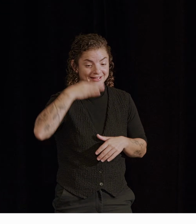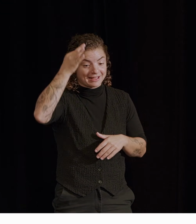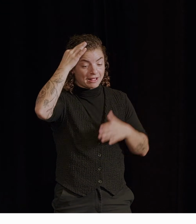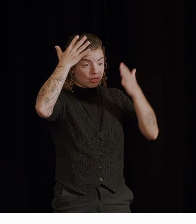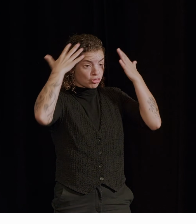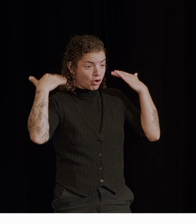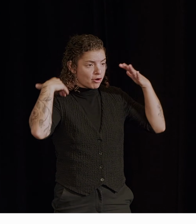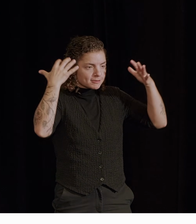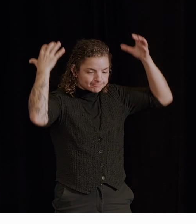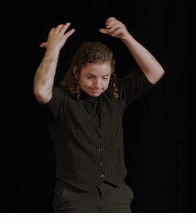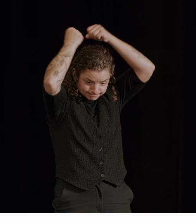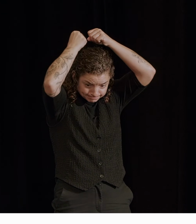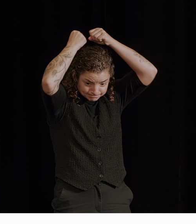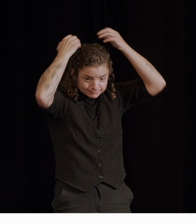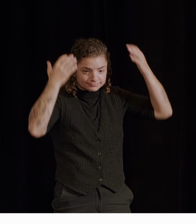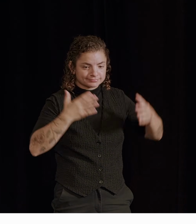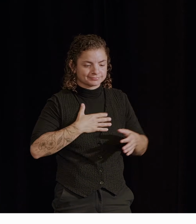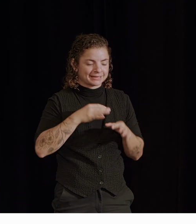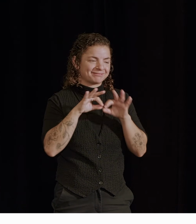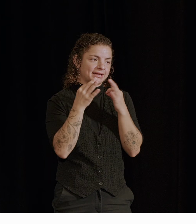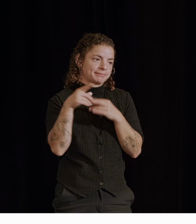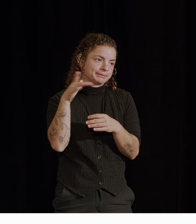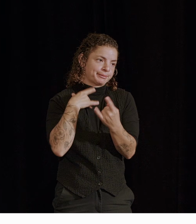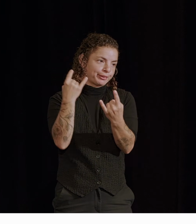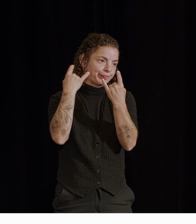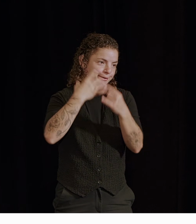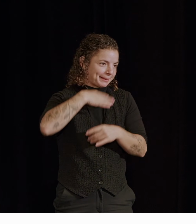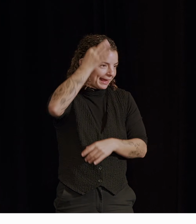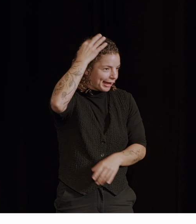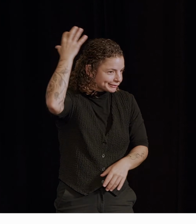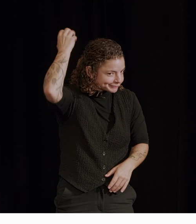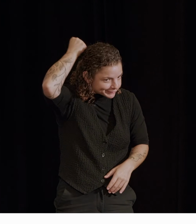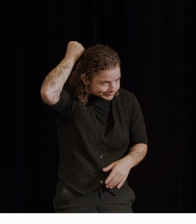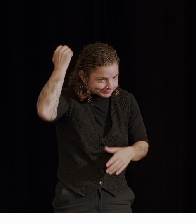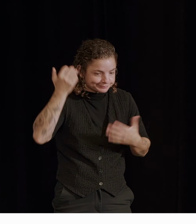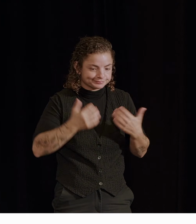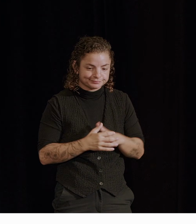I'm also wearing the Metta Ray-Ban display glasses and the neural band.